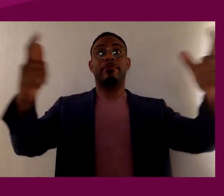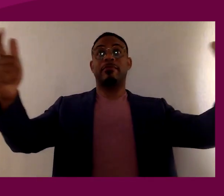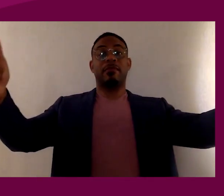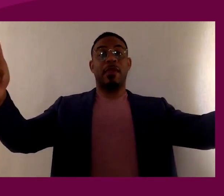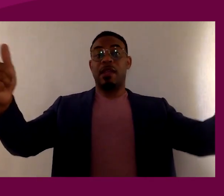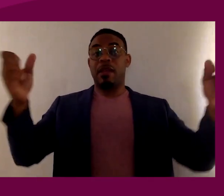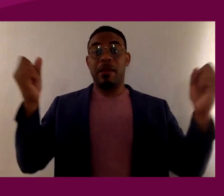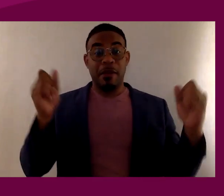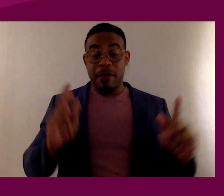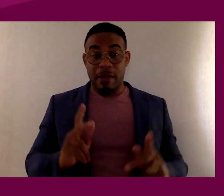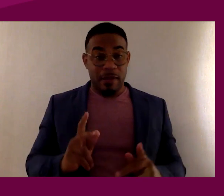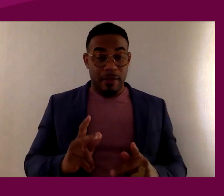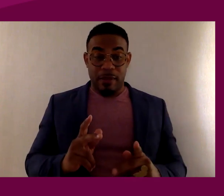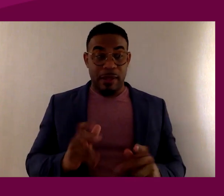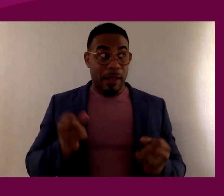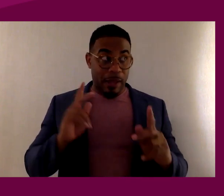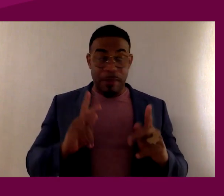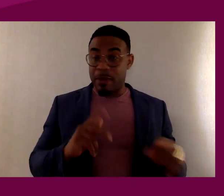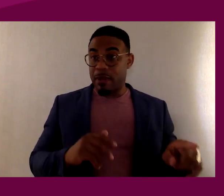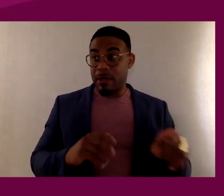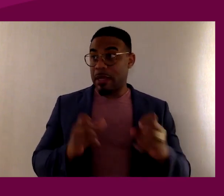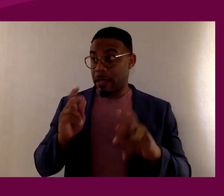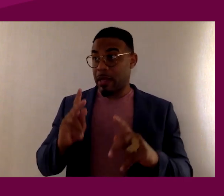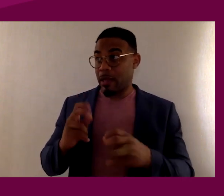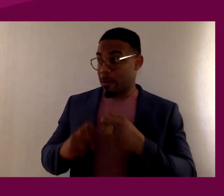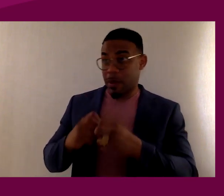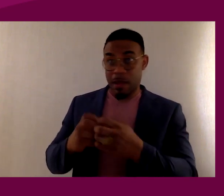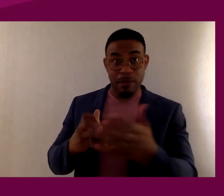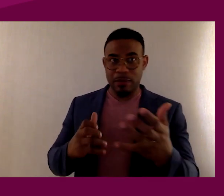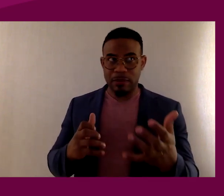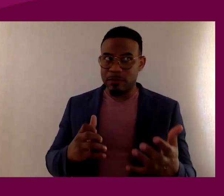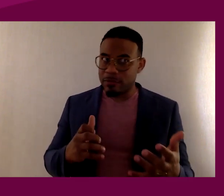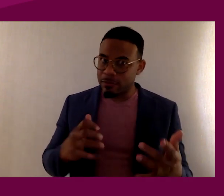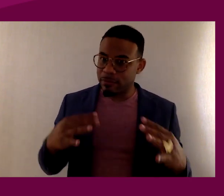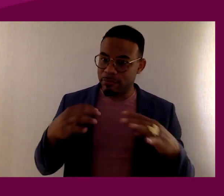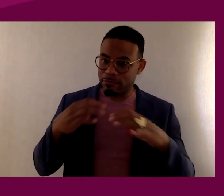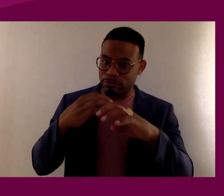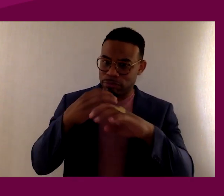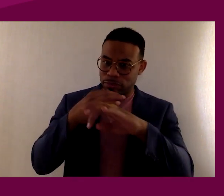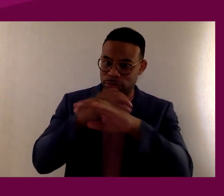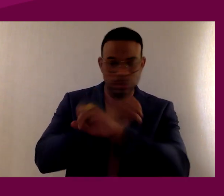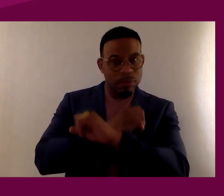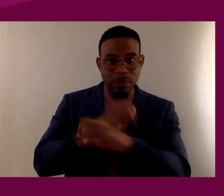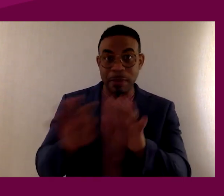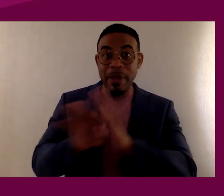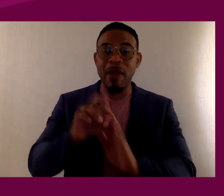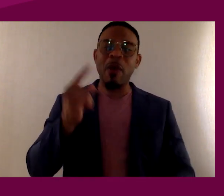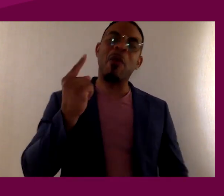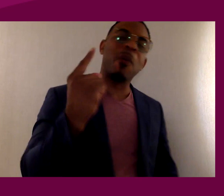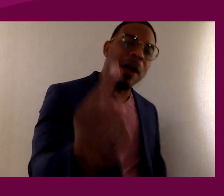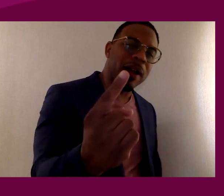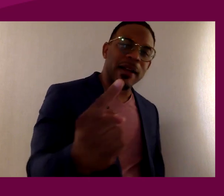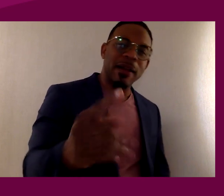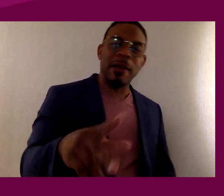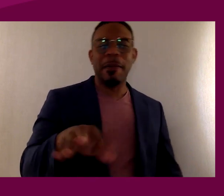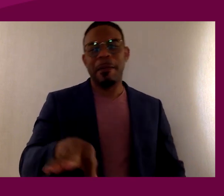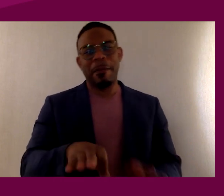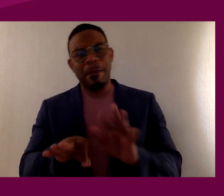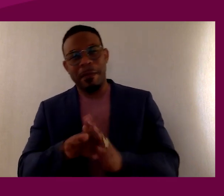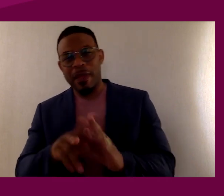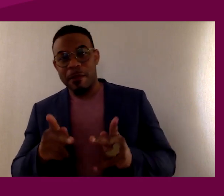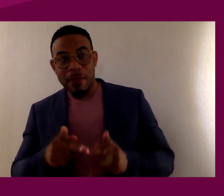doesn't. And the world's big. Too many people, lots of people, lots of problems. So pick one,